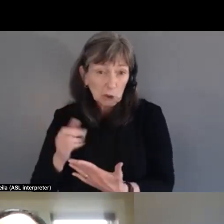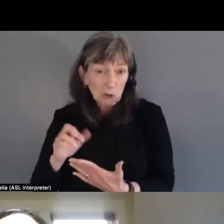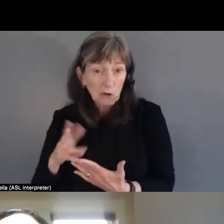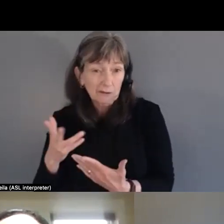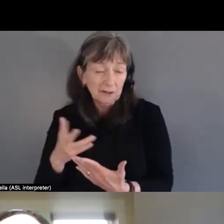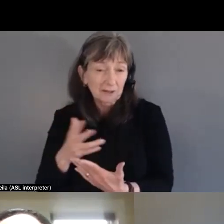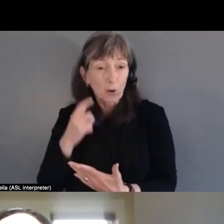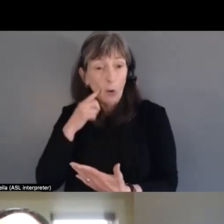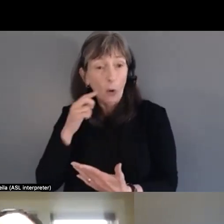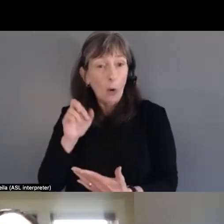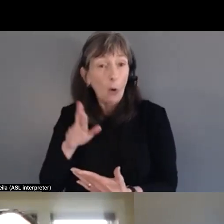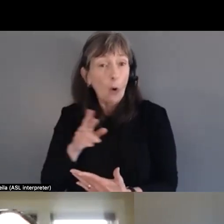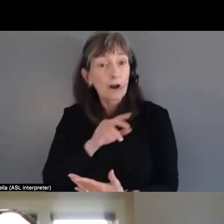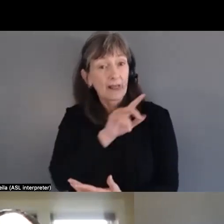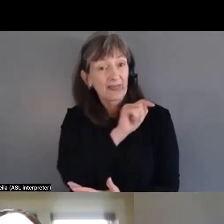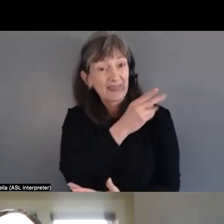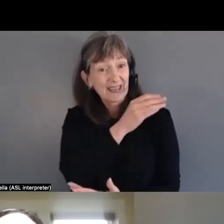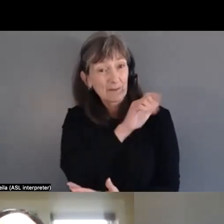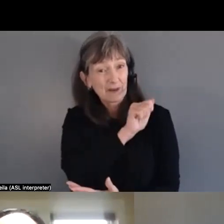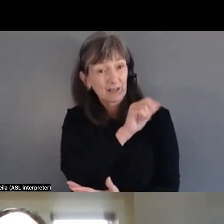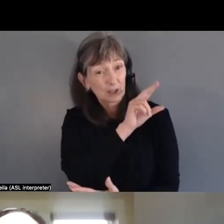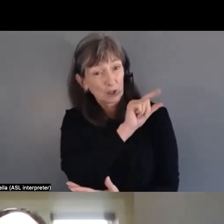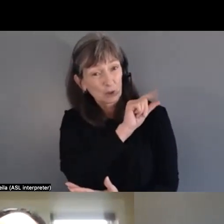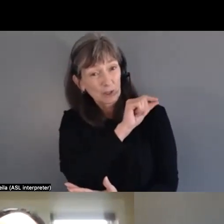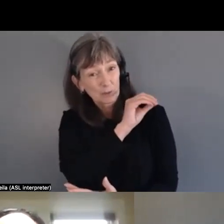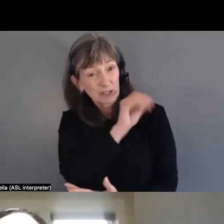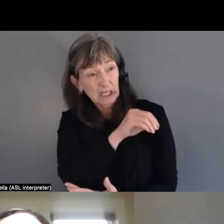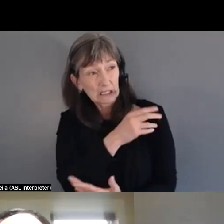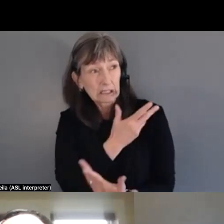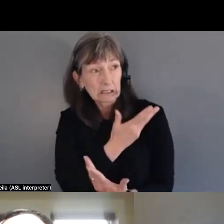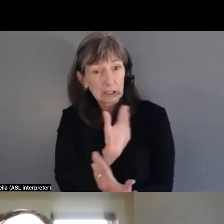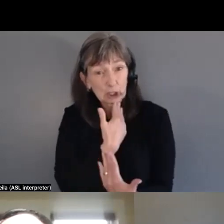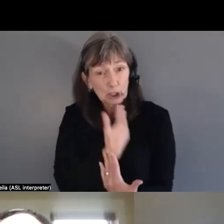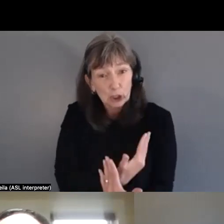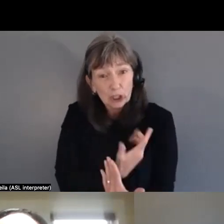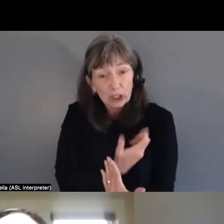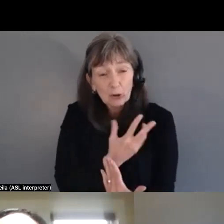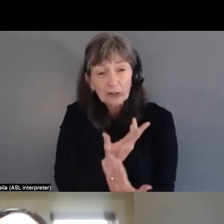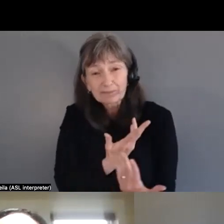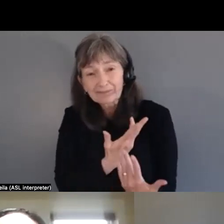how well has it done? I mean, there's really not much use of qualifiers here, which I understand